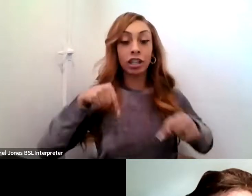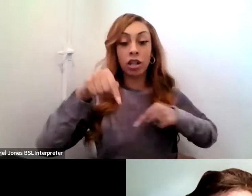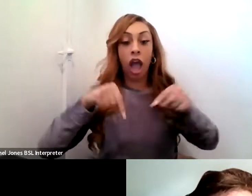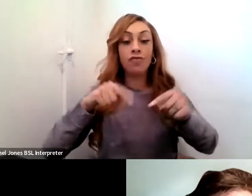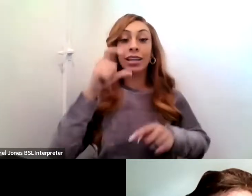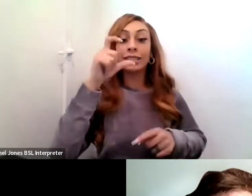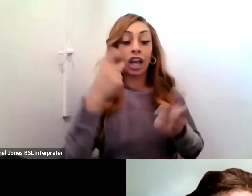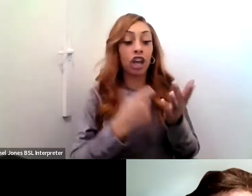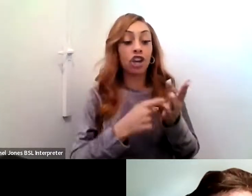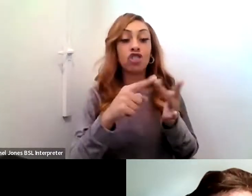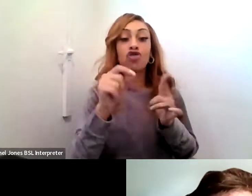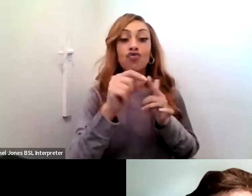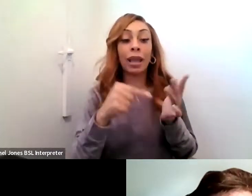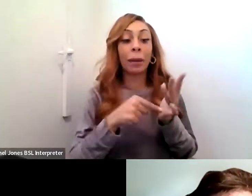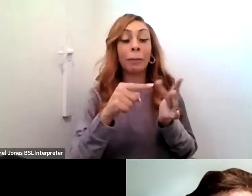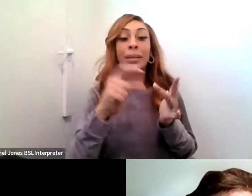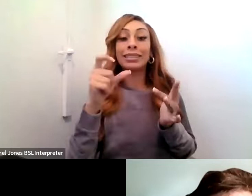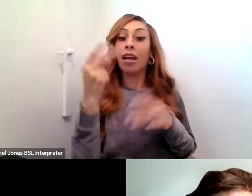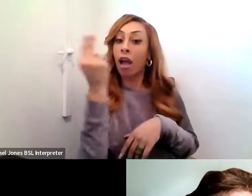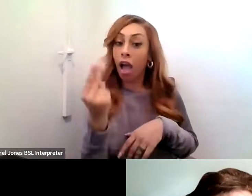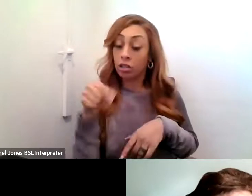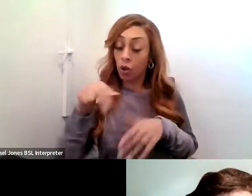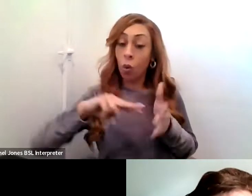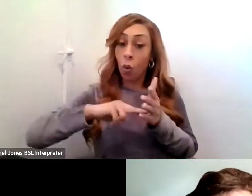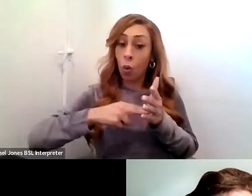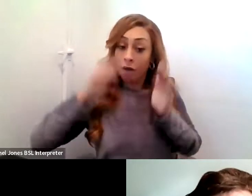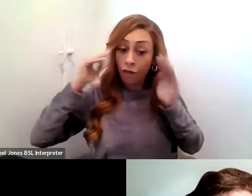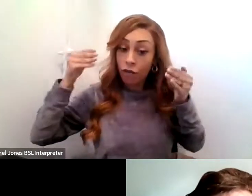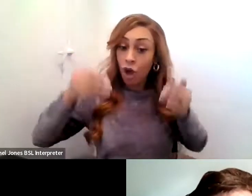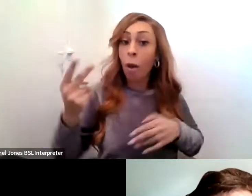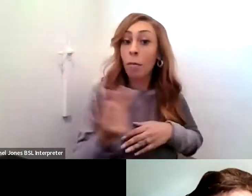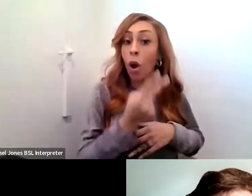which is an organisation focused both on offering development